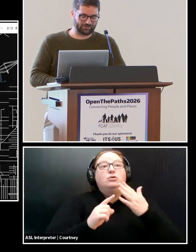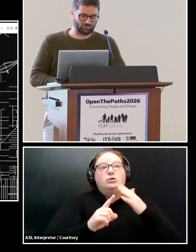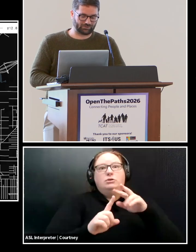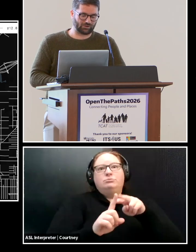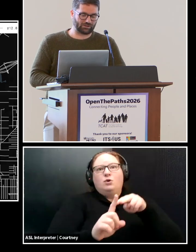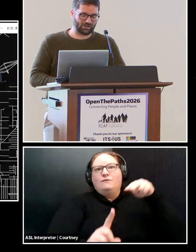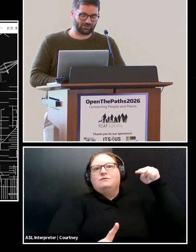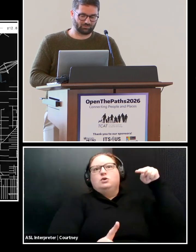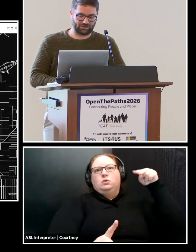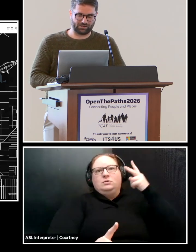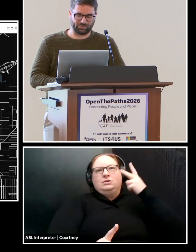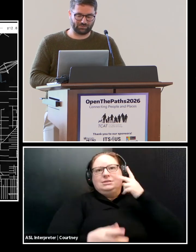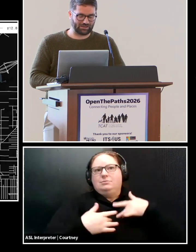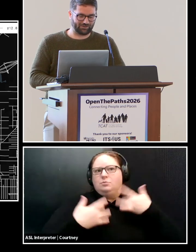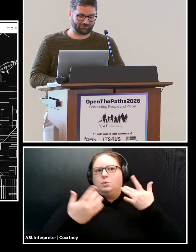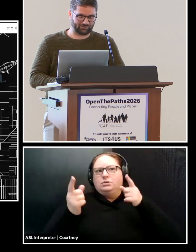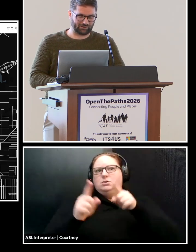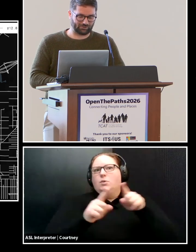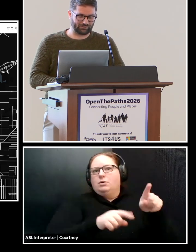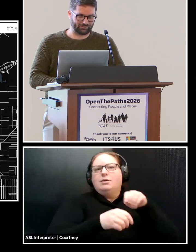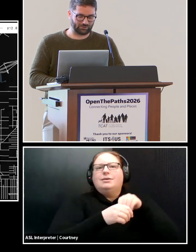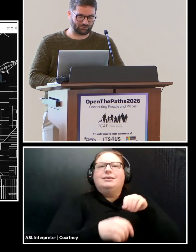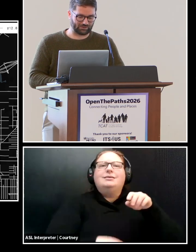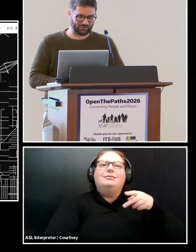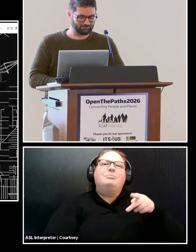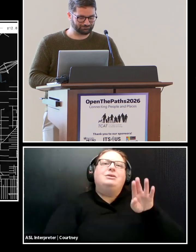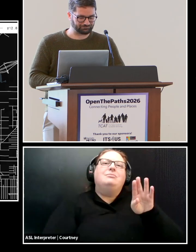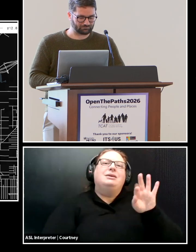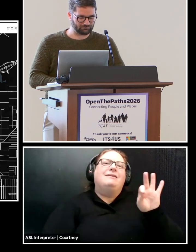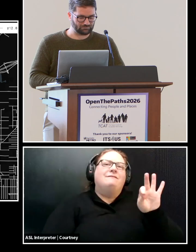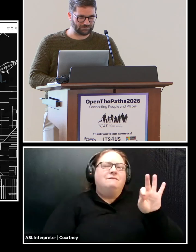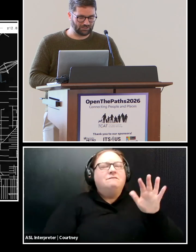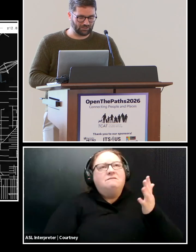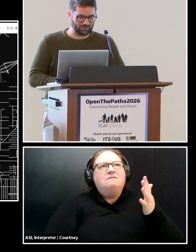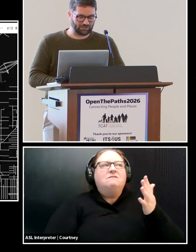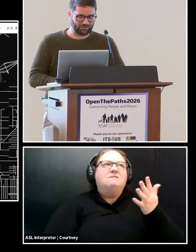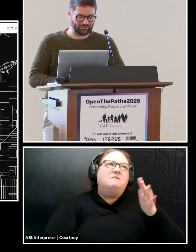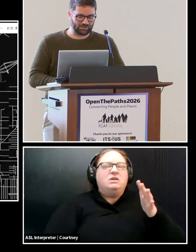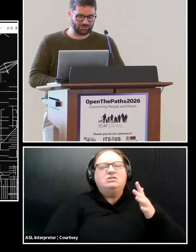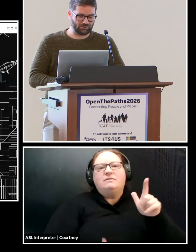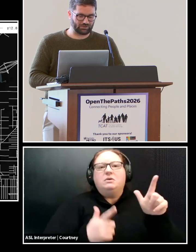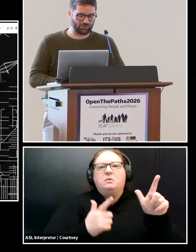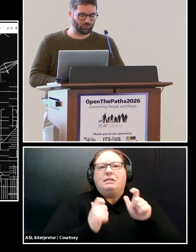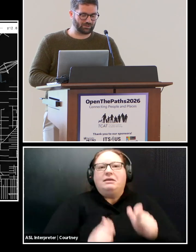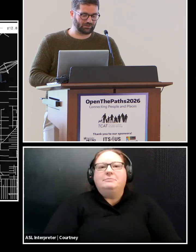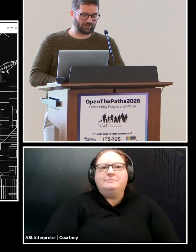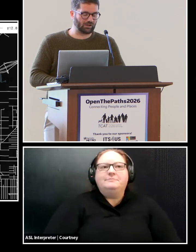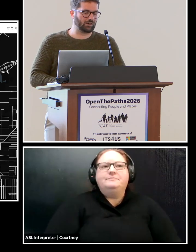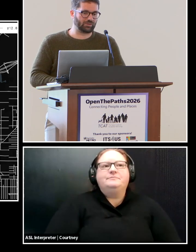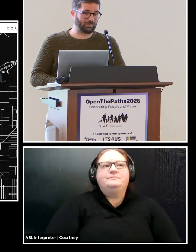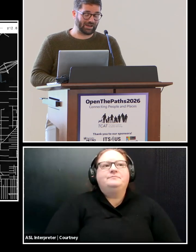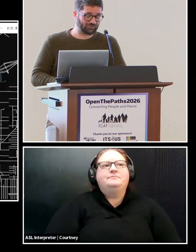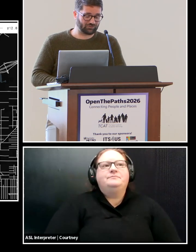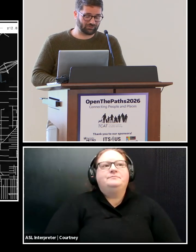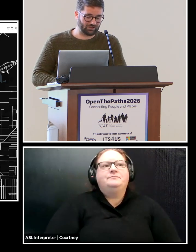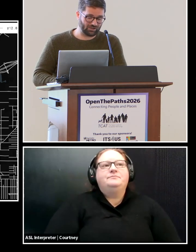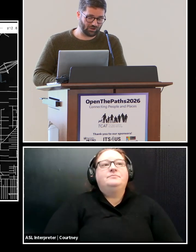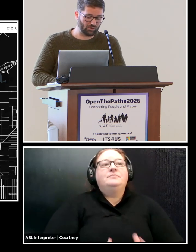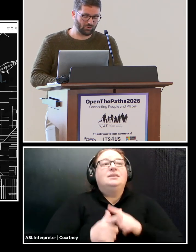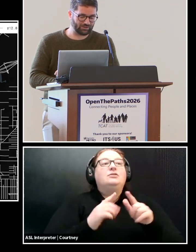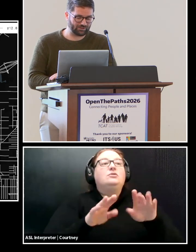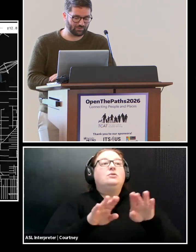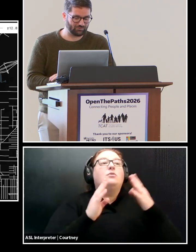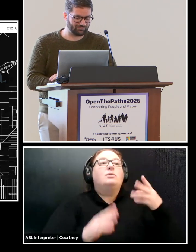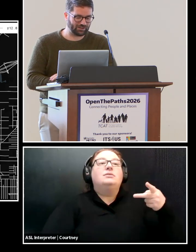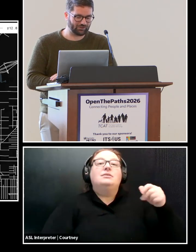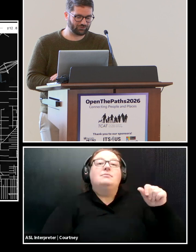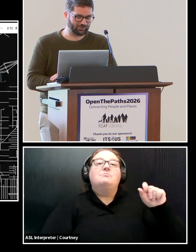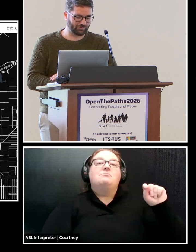uh what's going on in a PDF uh relatively quickly. Uh then you can open uh the patch uh OSM file. So